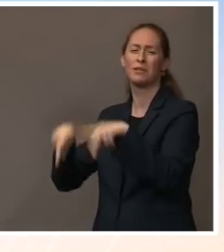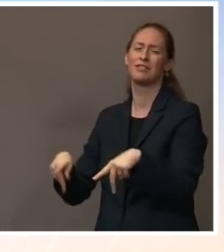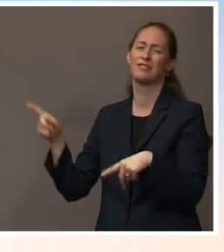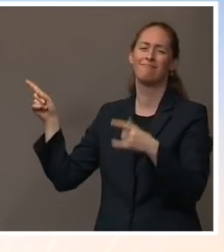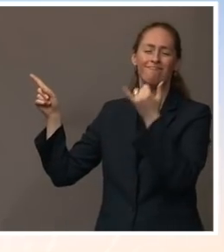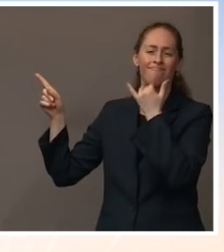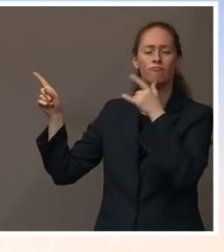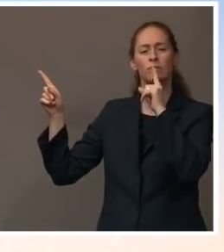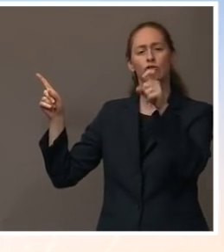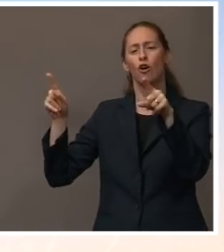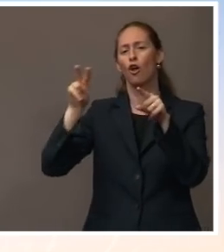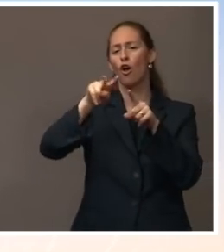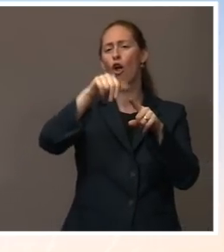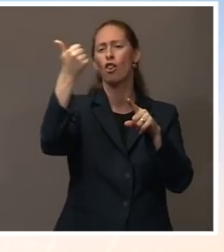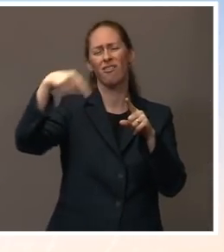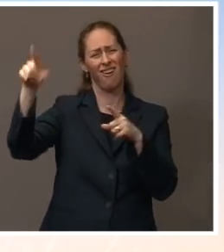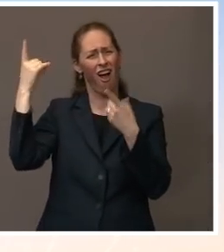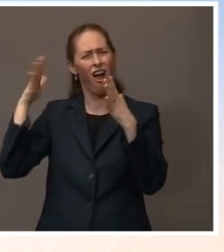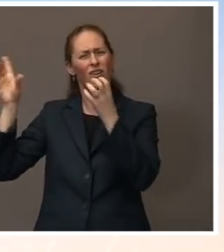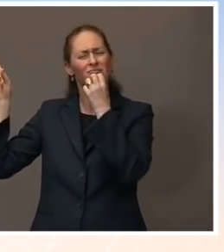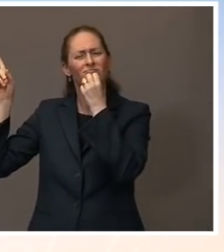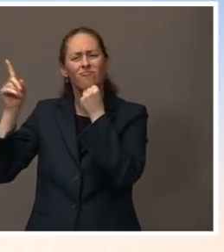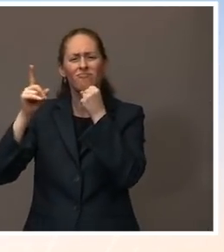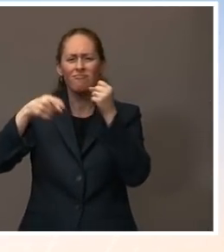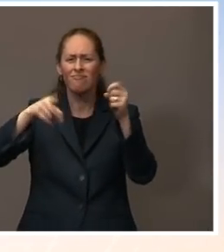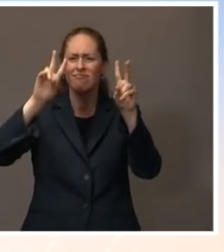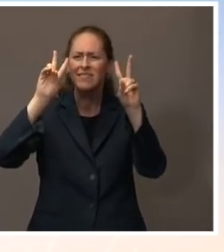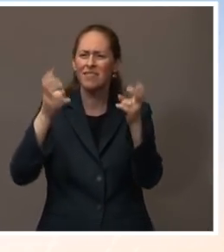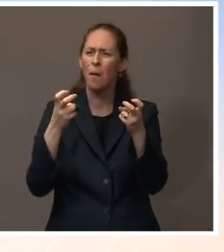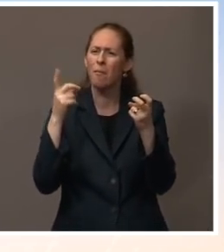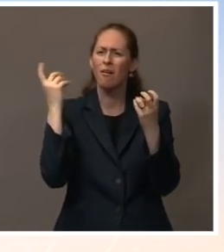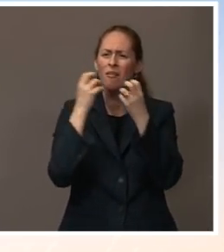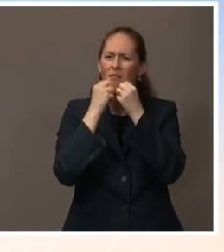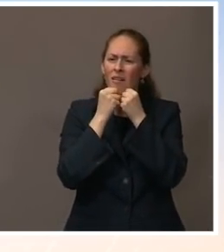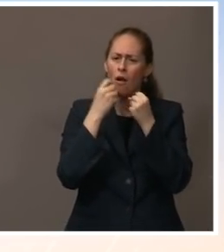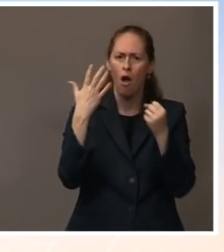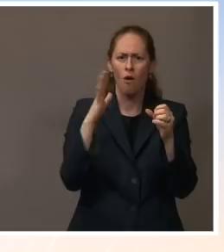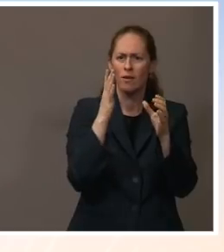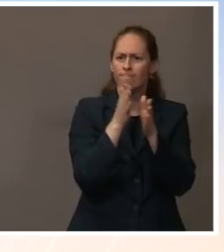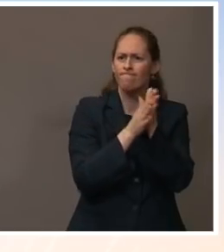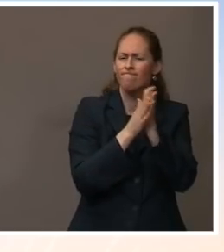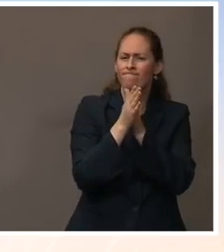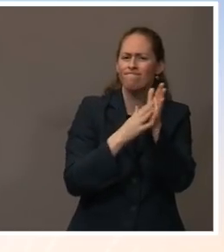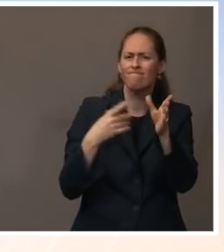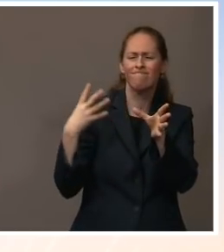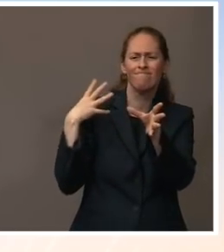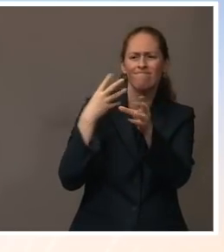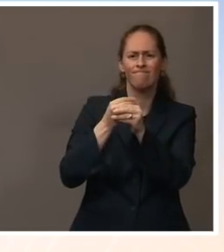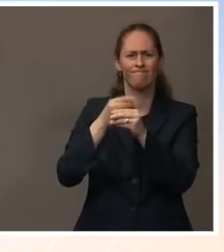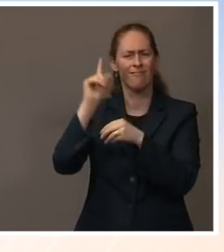He has been passionate through the course of his time in public office. You know, again, securing a 25-year extension